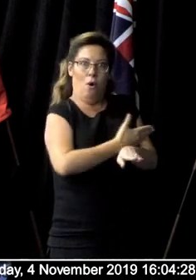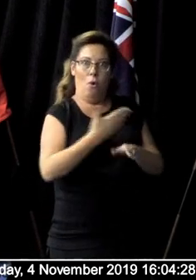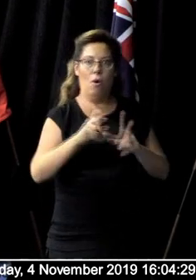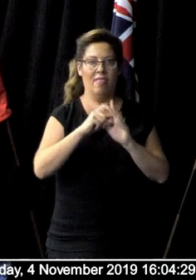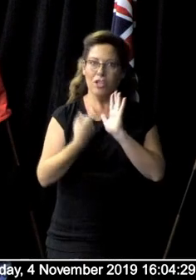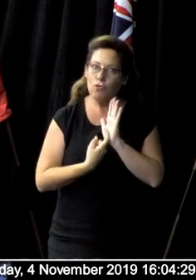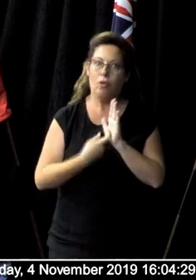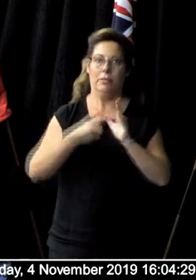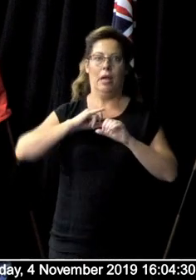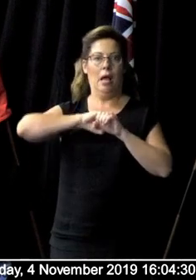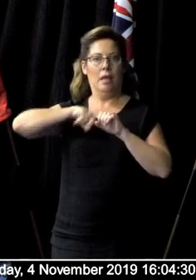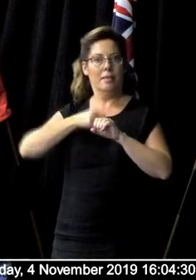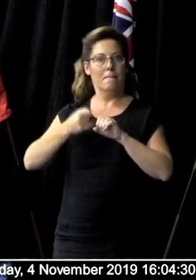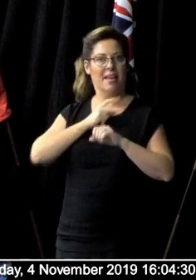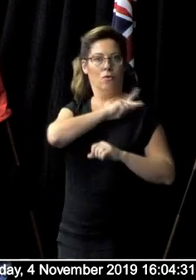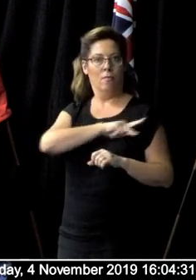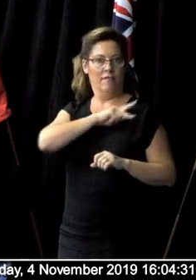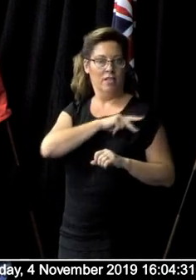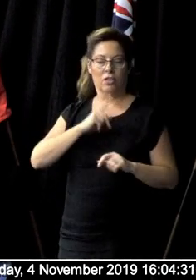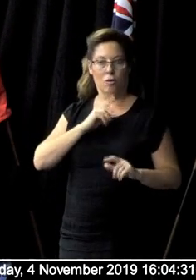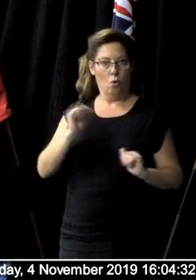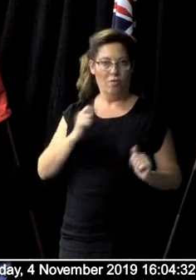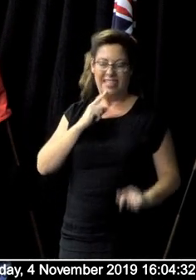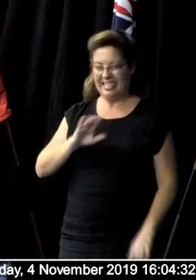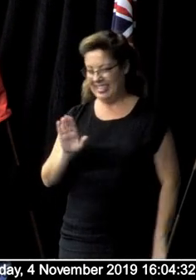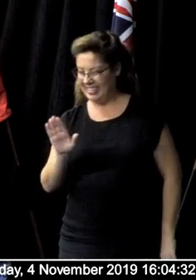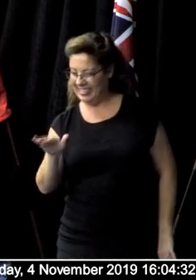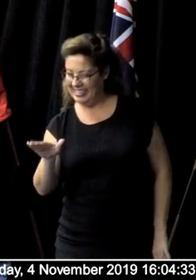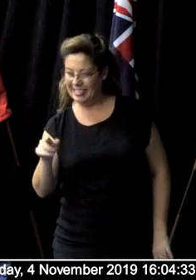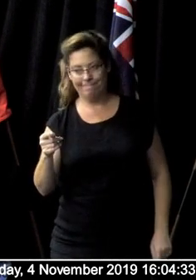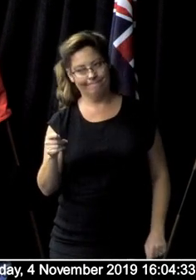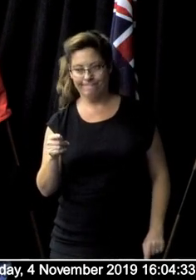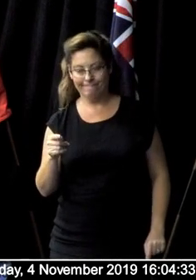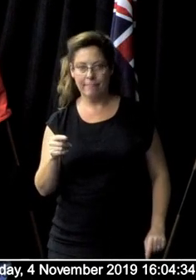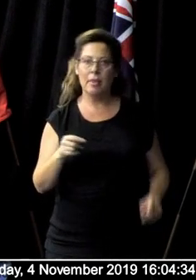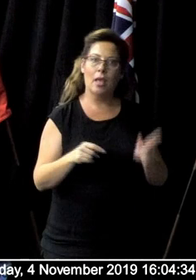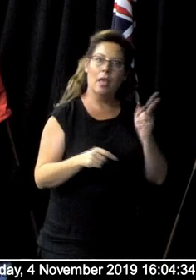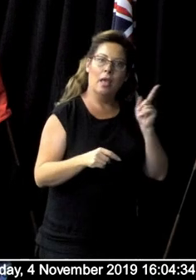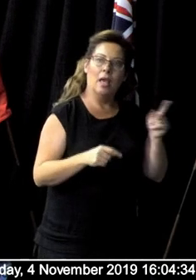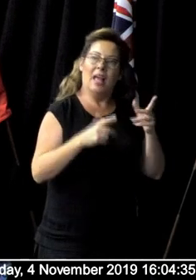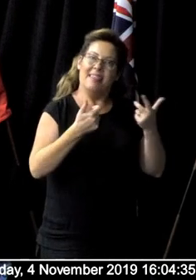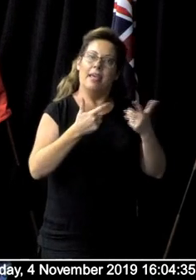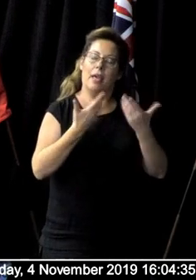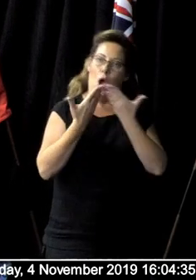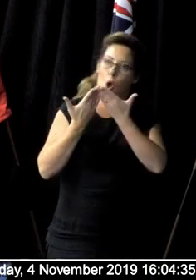about the evidence on inclusive education, the UN Convention needs to happen at the same – at the same time.